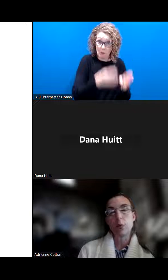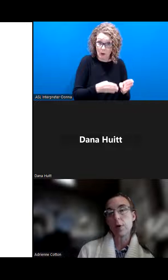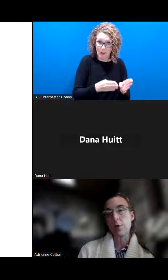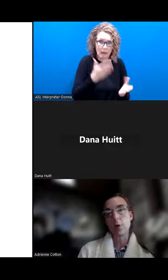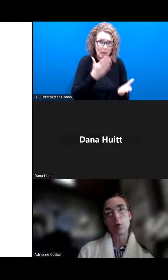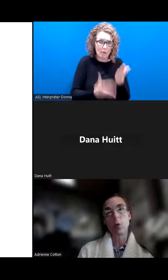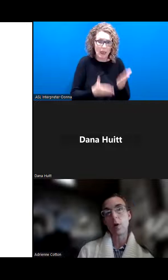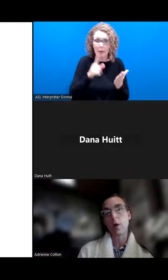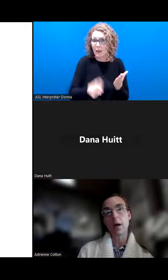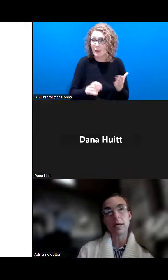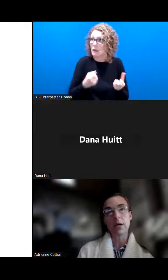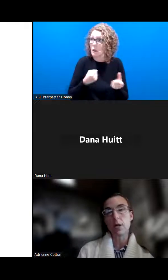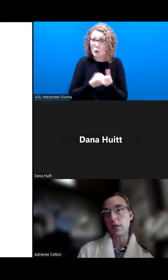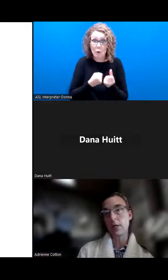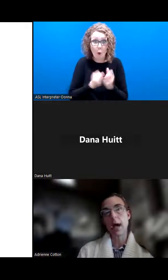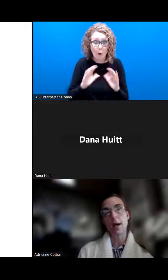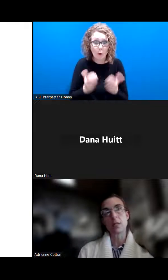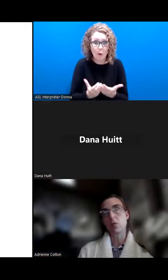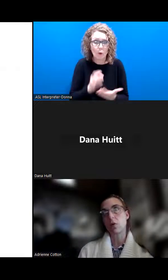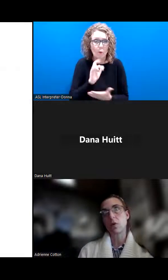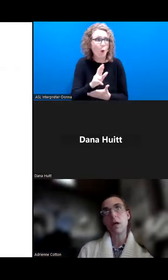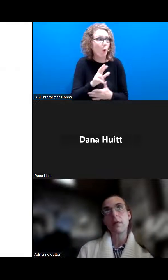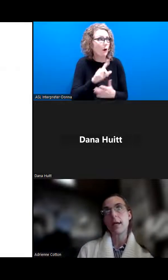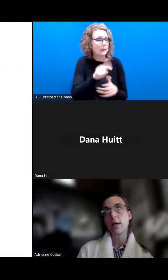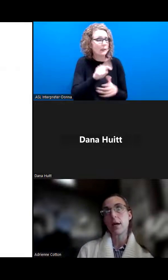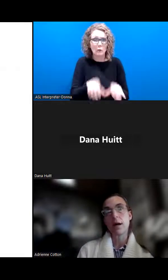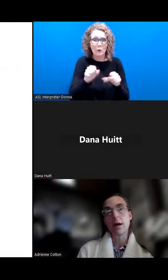and assumptions at an all-too-alarming rate, from both